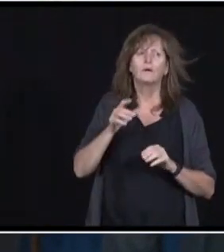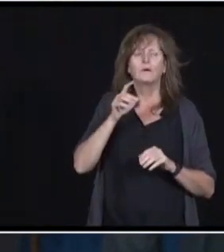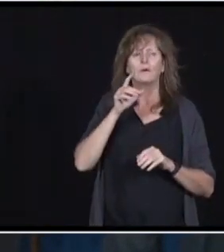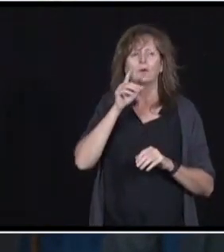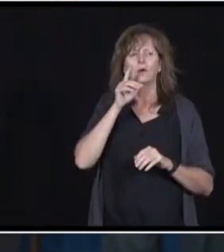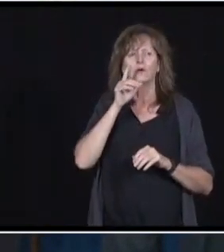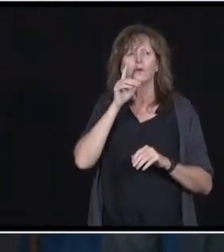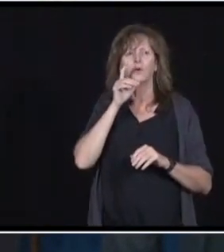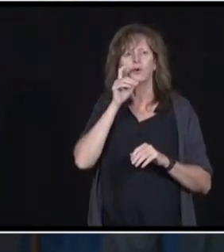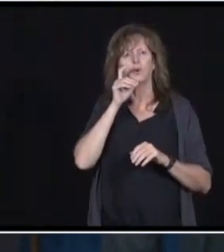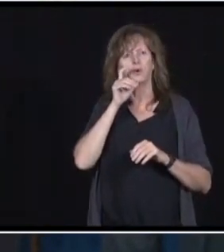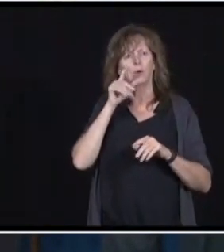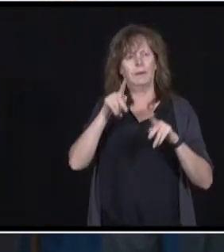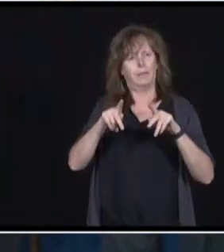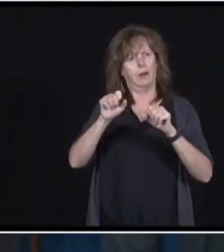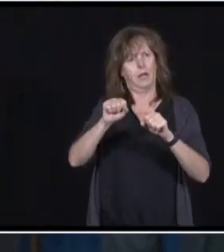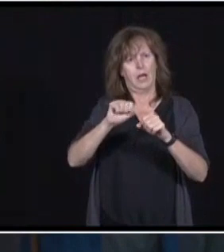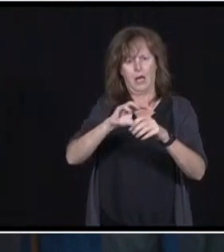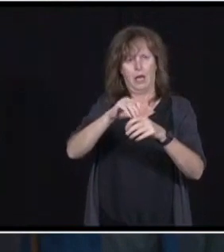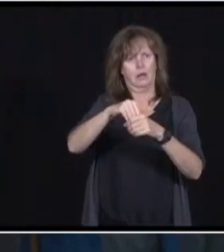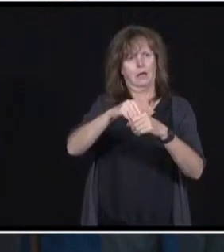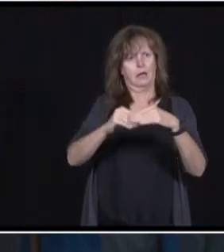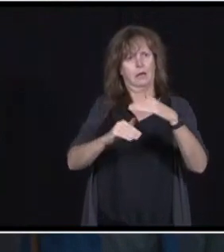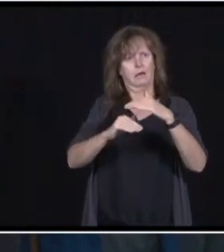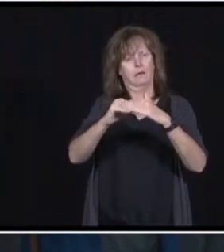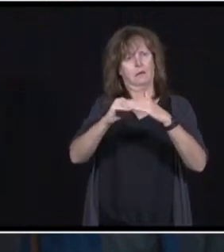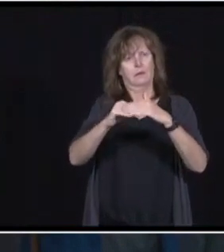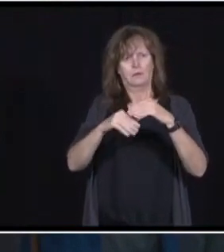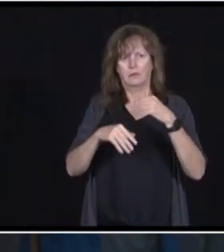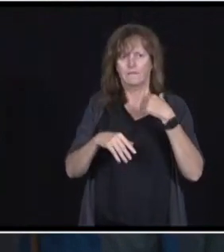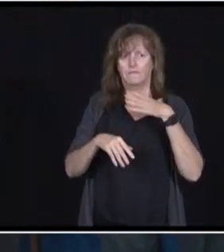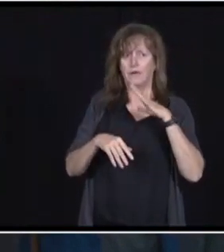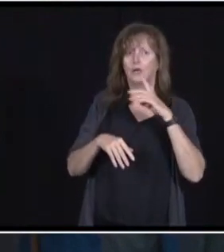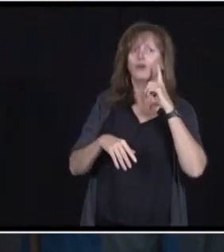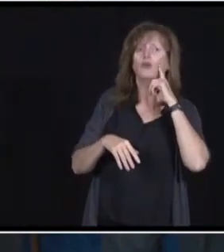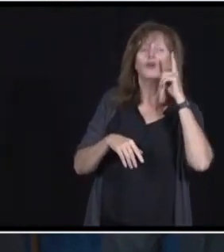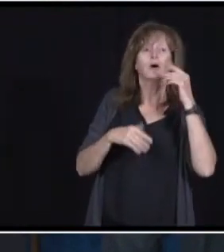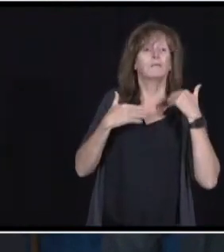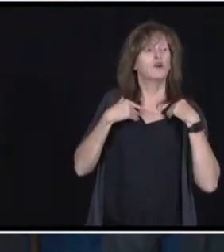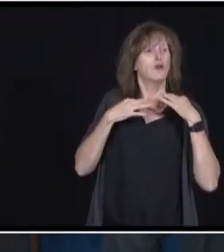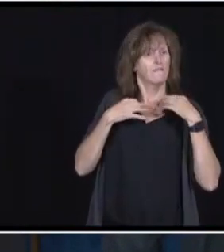Looking at who is included in those gathering limits, yesterday we heard from